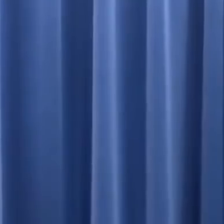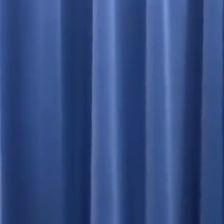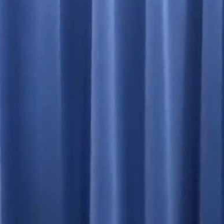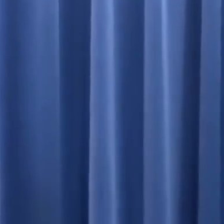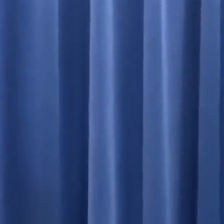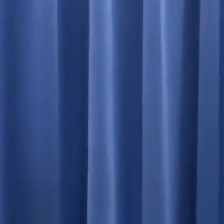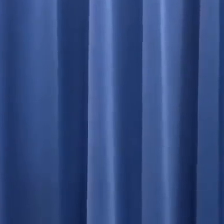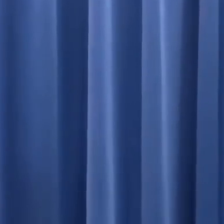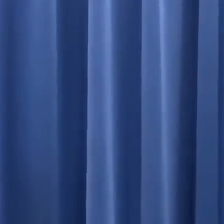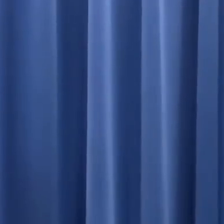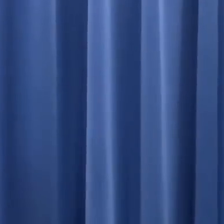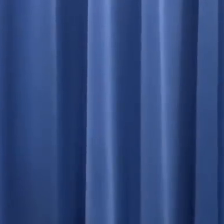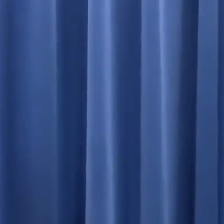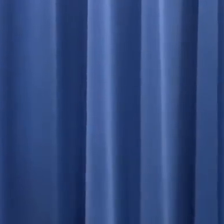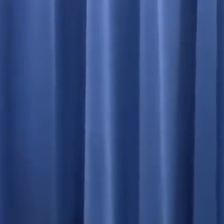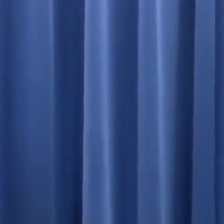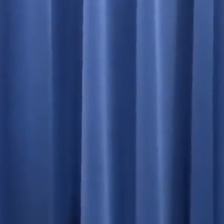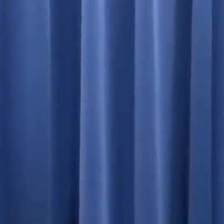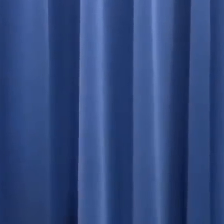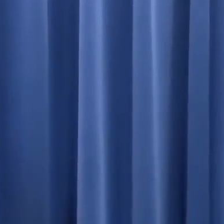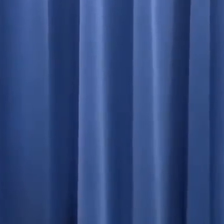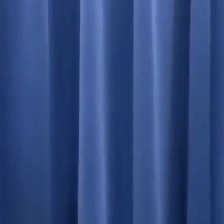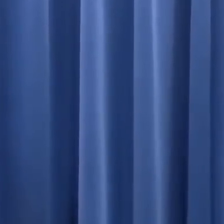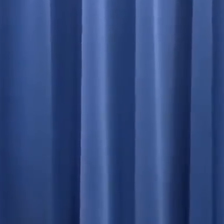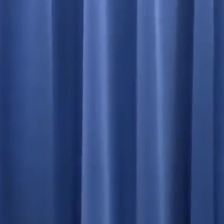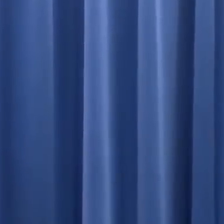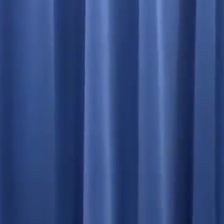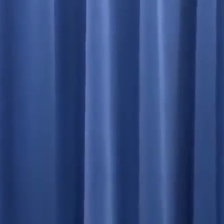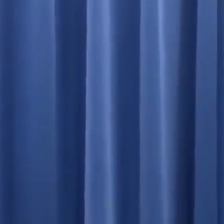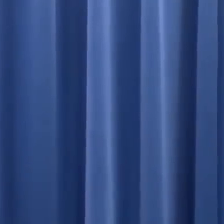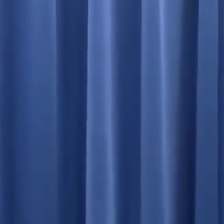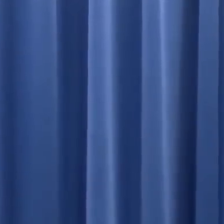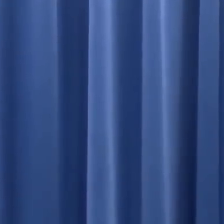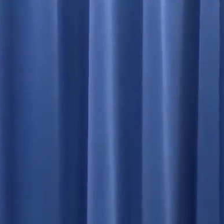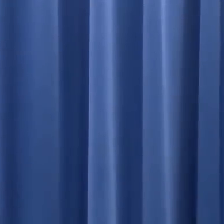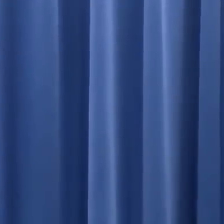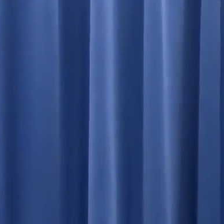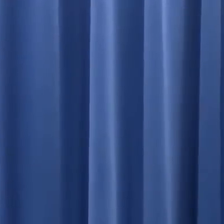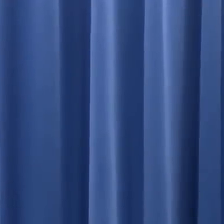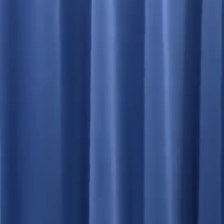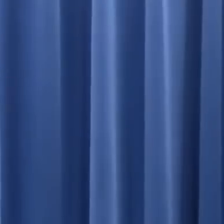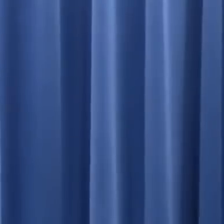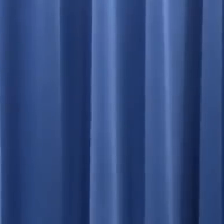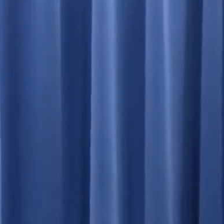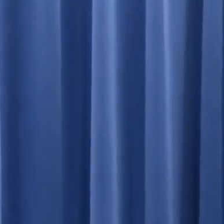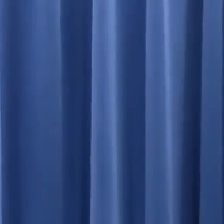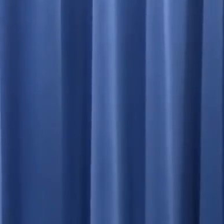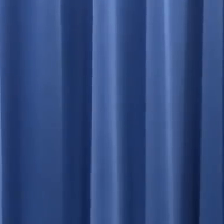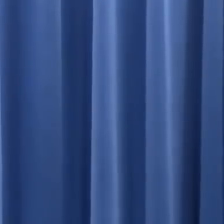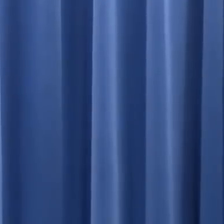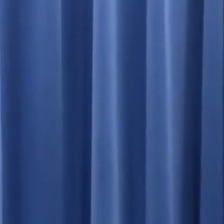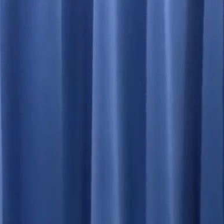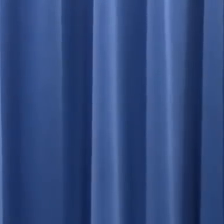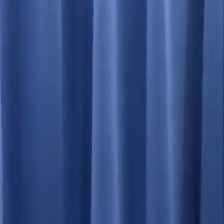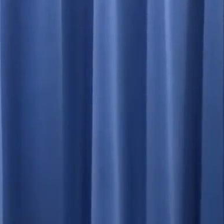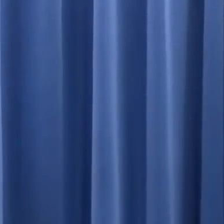HAVE BID OR YOU ARE HAVING THOSE FACE-TO-FACE CONVERSATIONS WHILE YOU ARE STANDING IN THE GROCERY PEOPLE ARE WONDERING. WE DID ON MEGAPHONE QUESTION ON THIS JUST LAST WEEK. DO YOU THINK THE STATE IS READY TO OPEN RIGHT NOW.